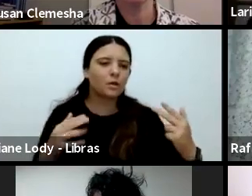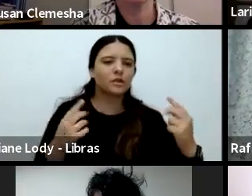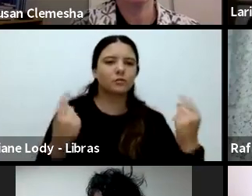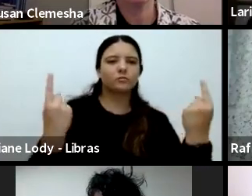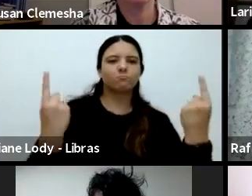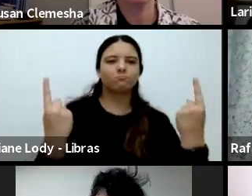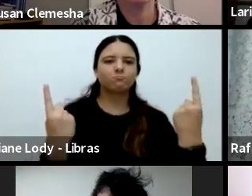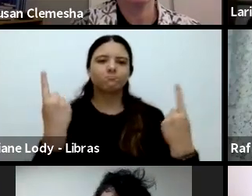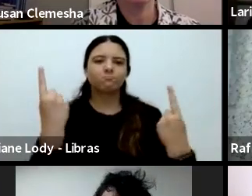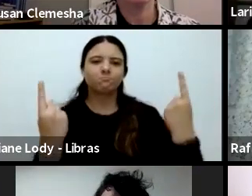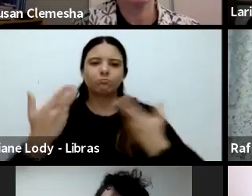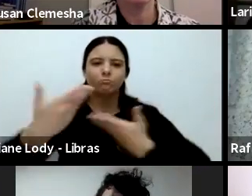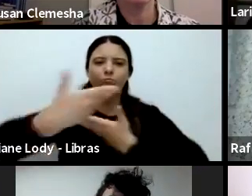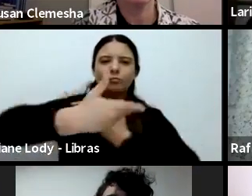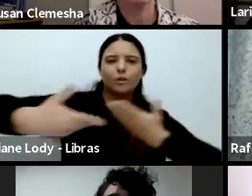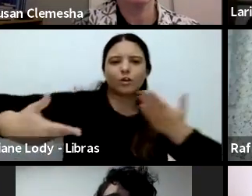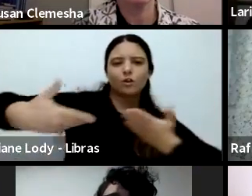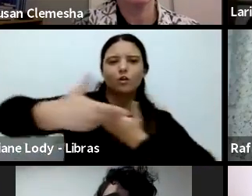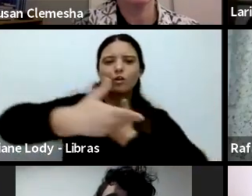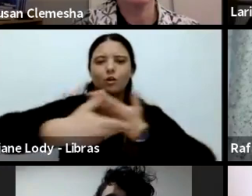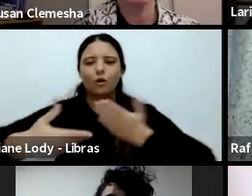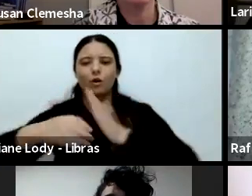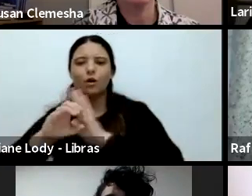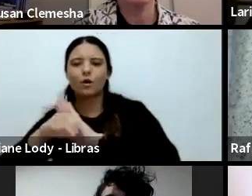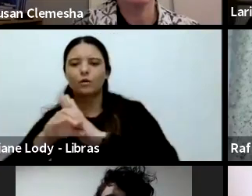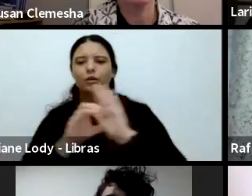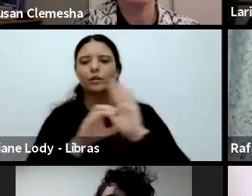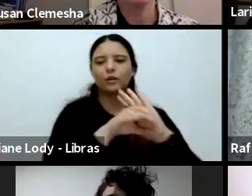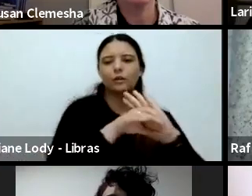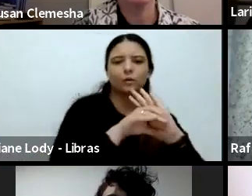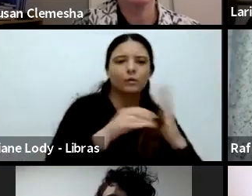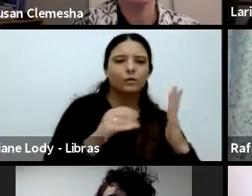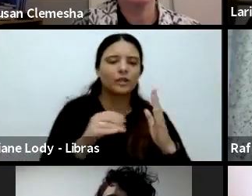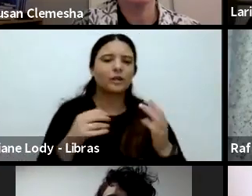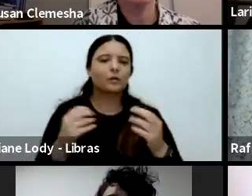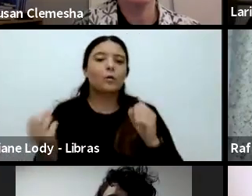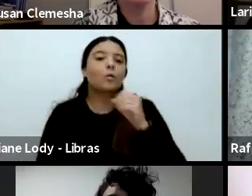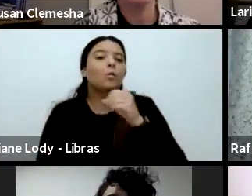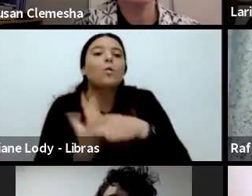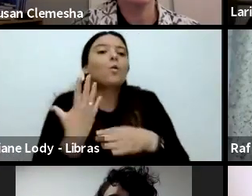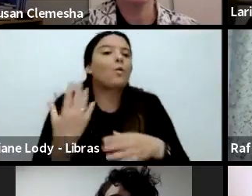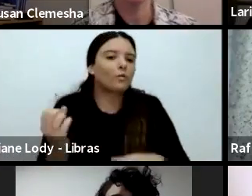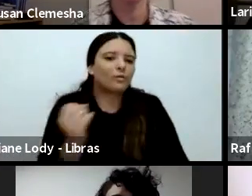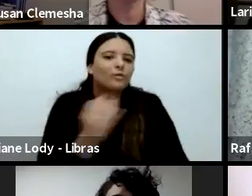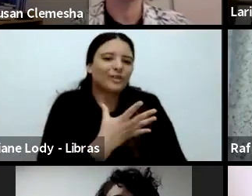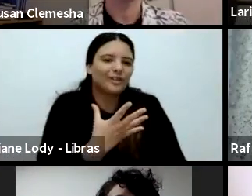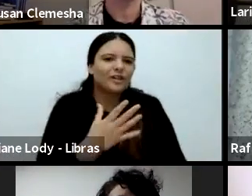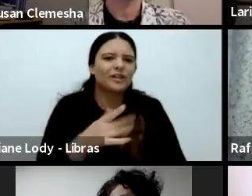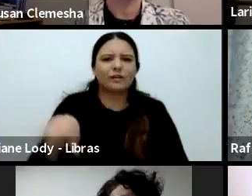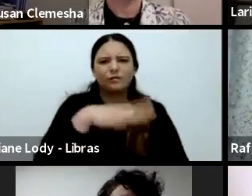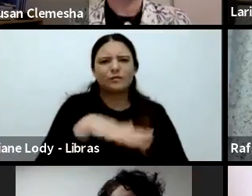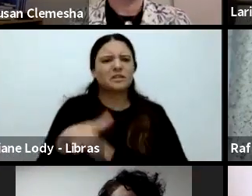between these two that between these two that produces some between these two that produces something new that. synthesis But you can't have that. And But you can't have that unless